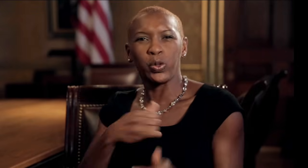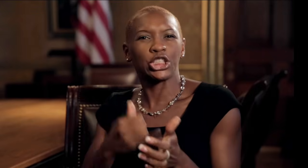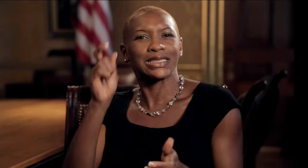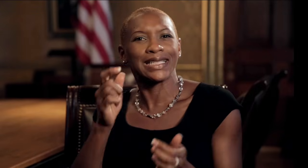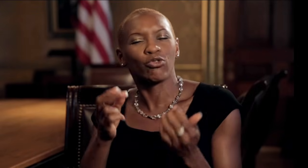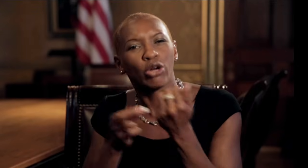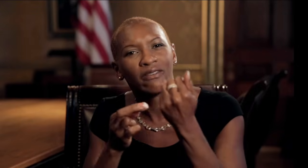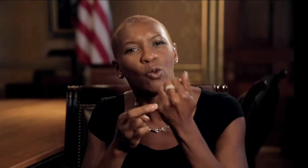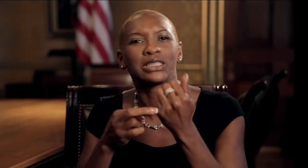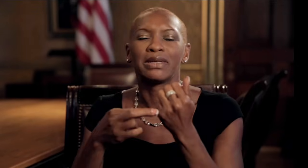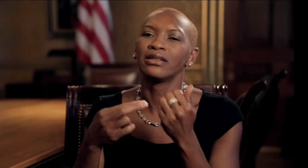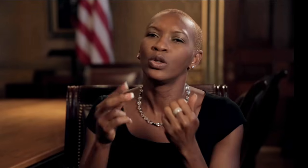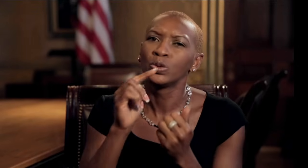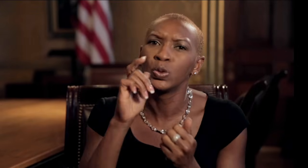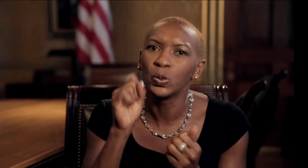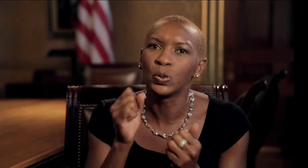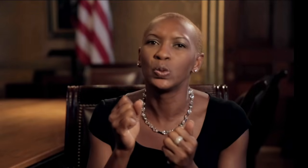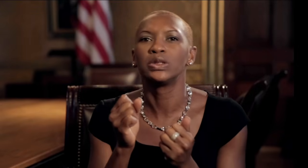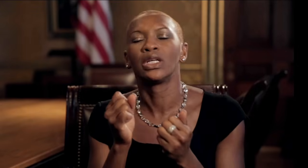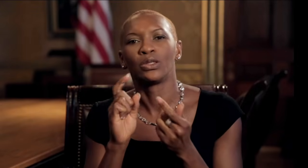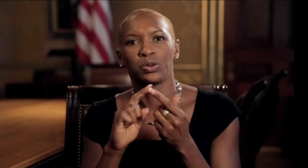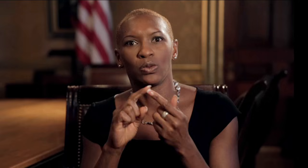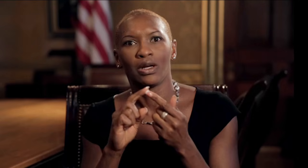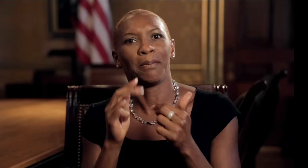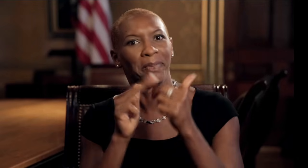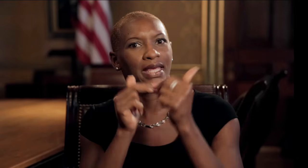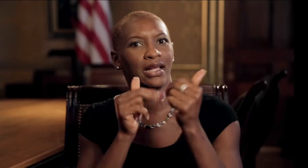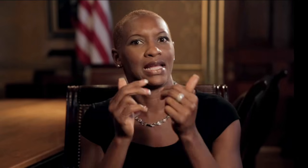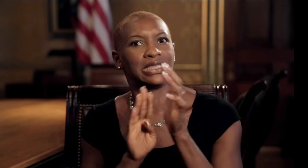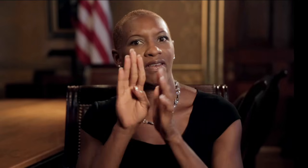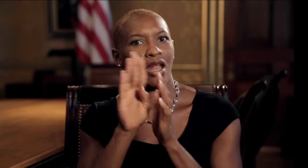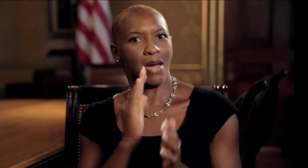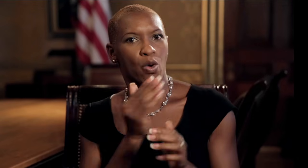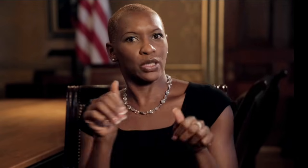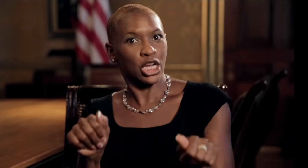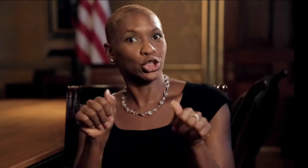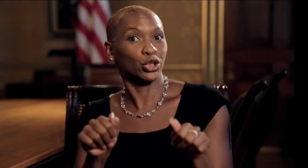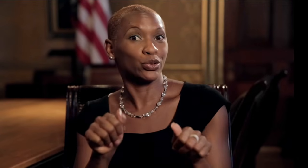We just need reinforcement and tools to build our potential.